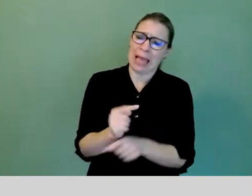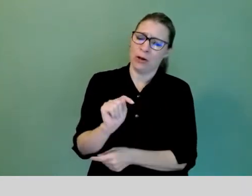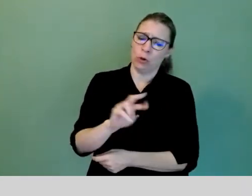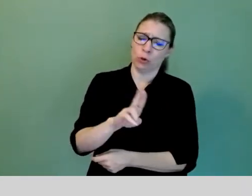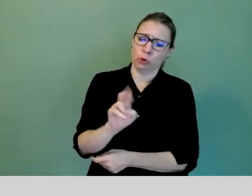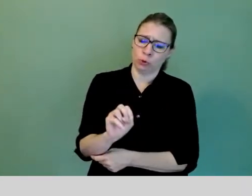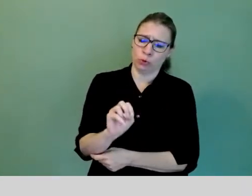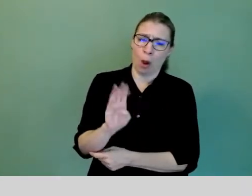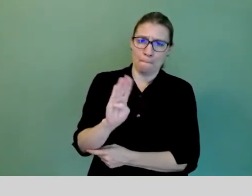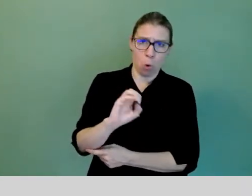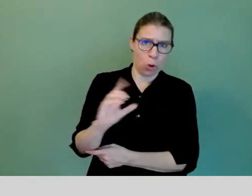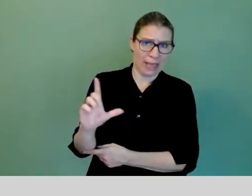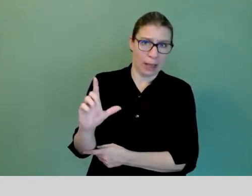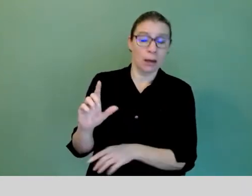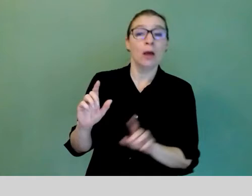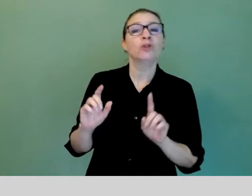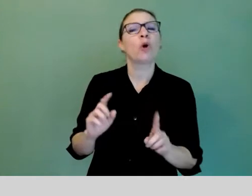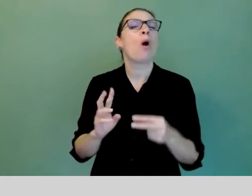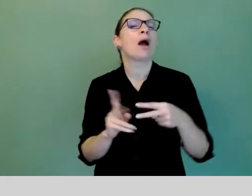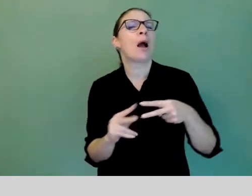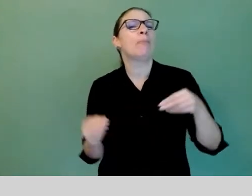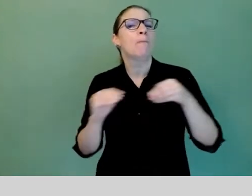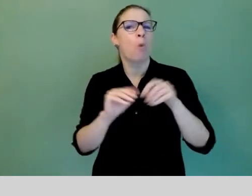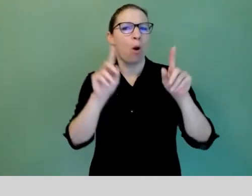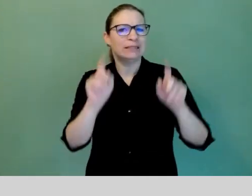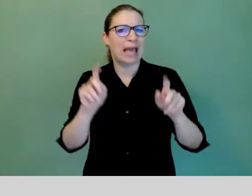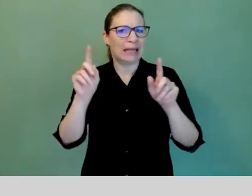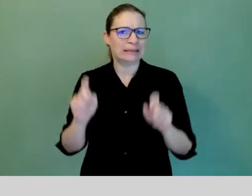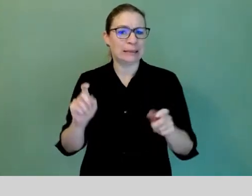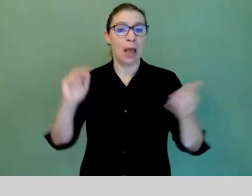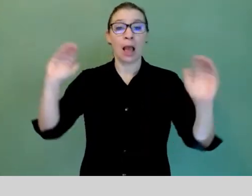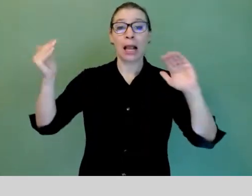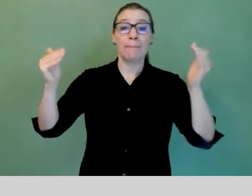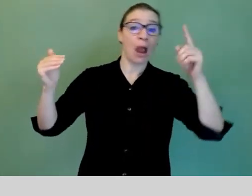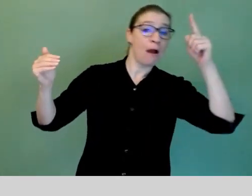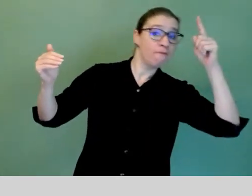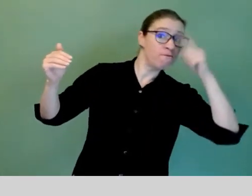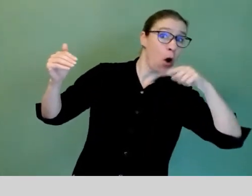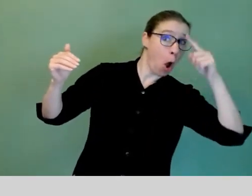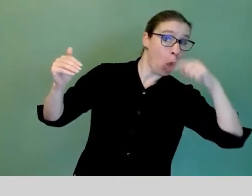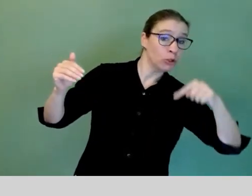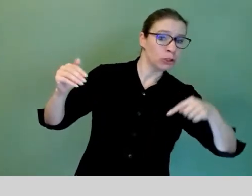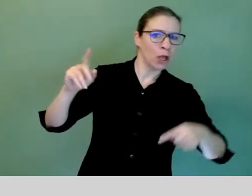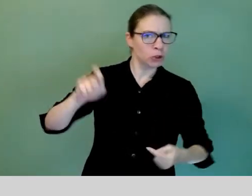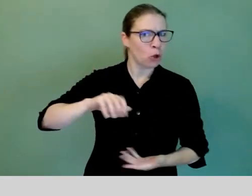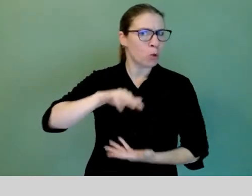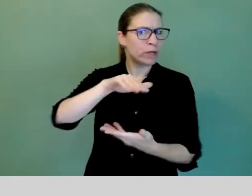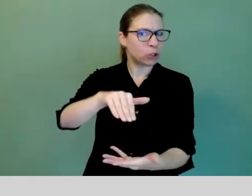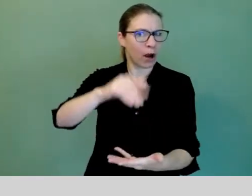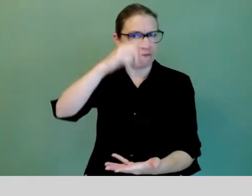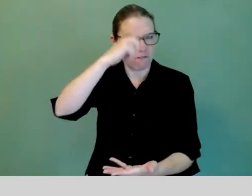so a couple more tests. Compare against False should be False because it's not True-ish,